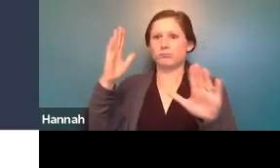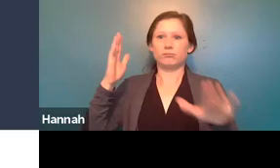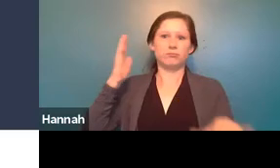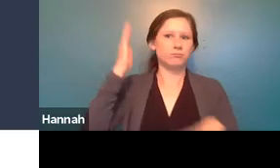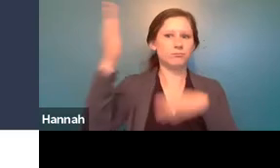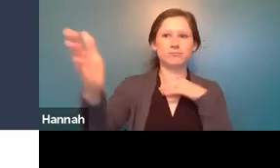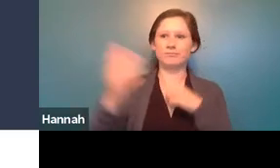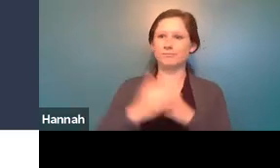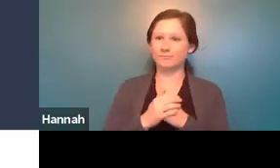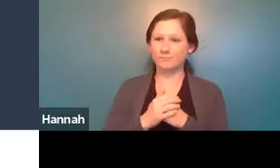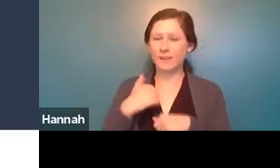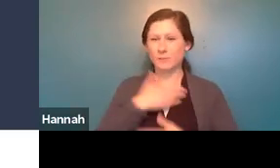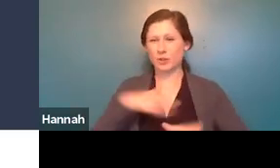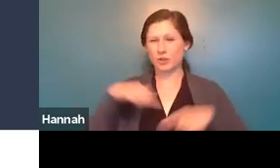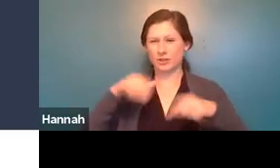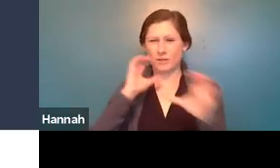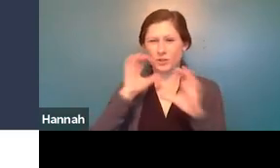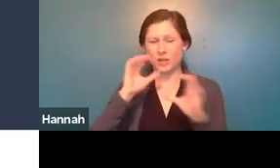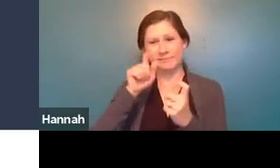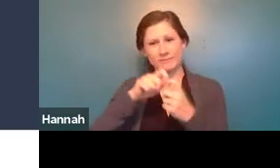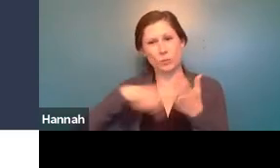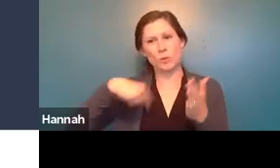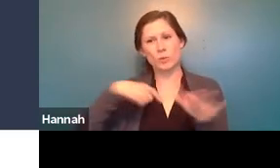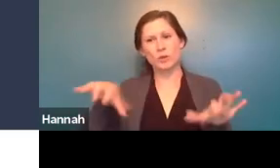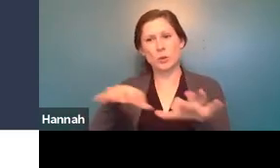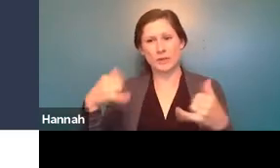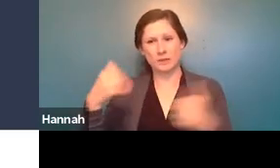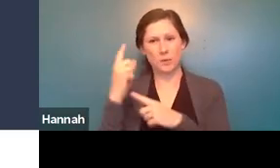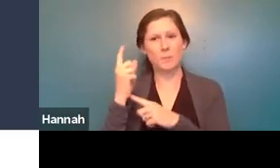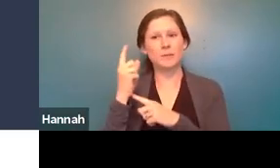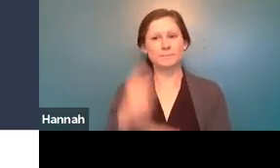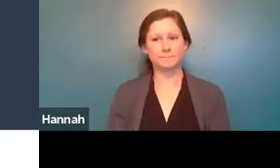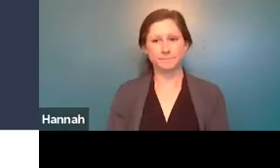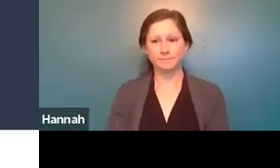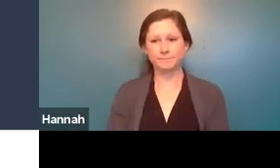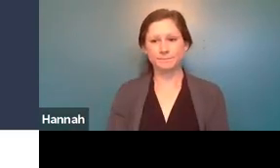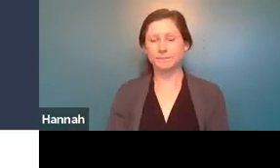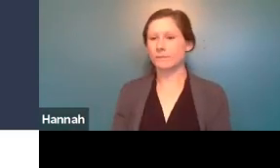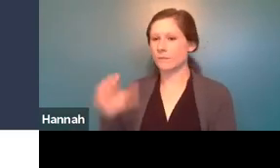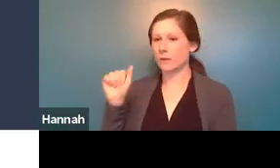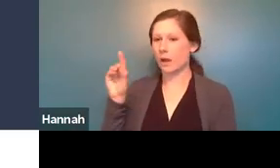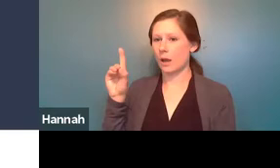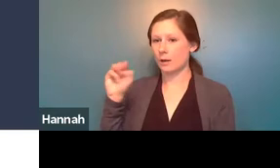conversation particularly about what we're doing in these moments. And I want to say this too, probably. Thank you Adam, Thank